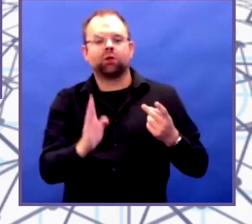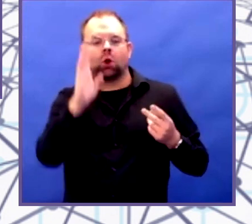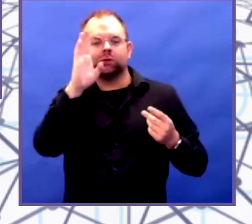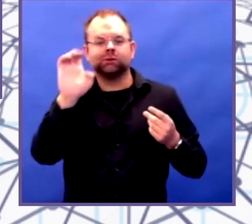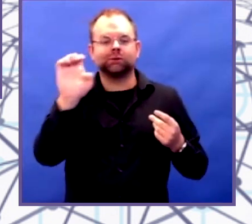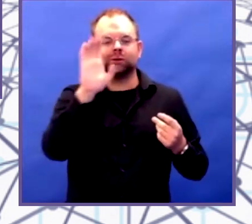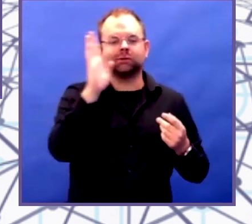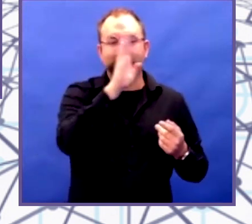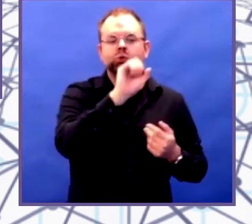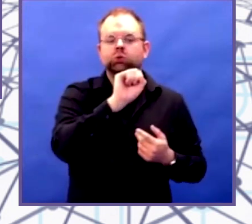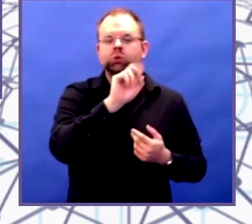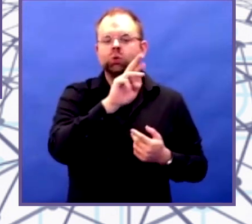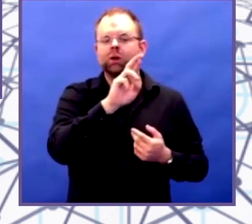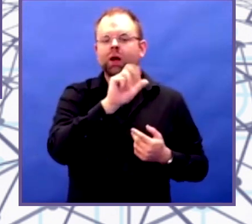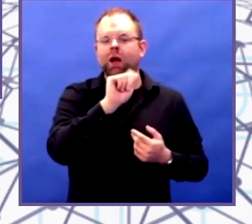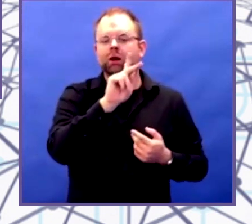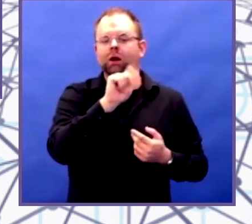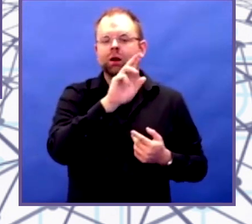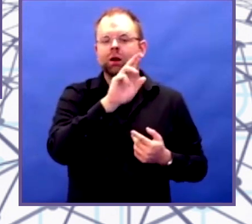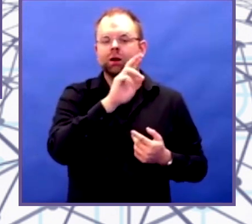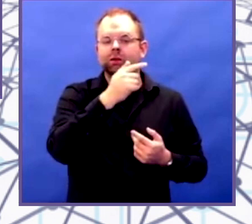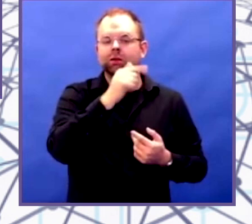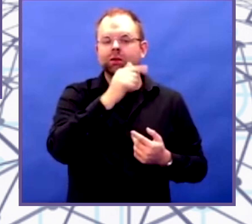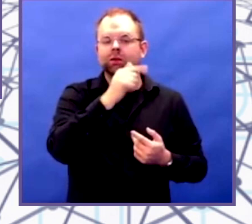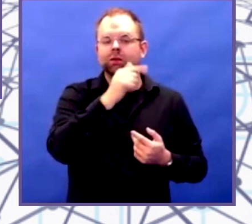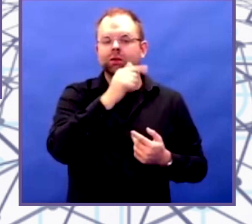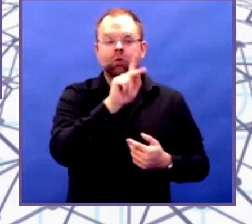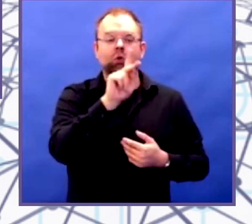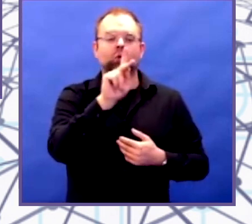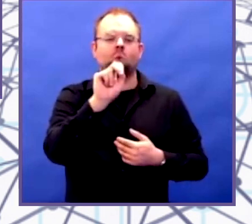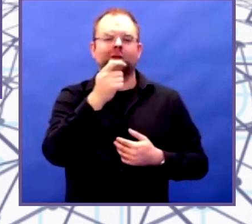The National Institute of Urban Affairs and the Kieran Society, Nairobi in Kenya is highlighted